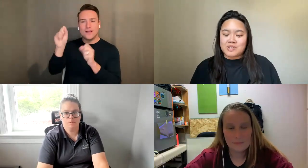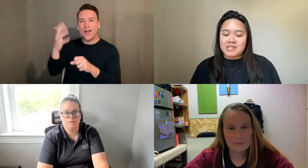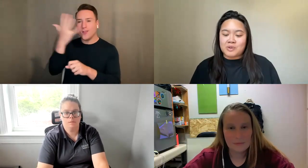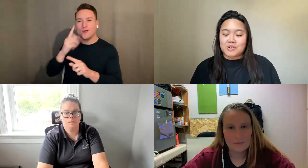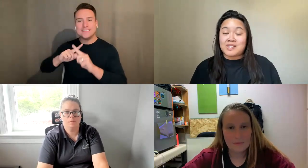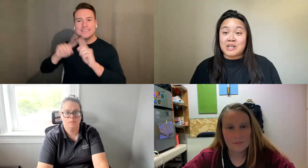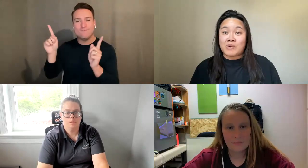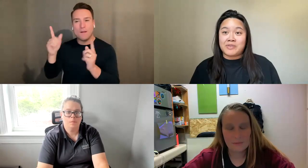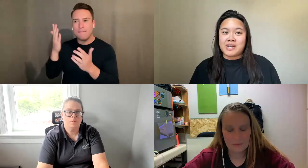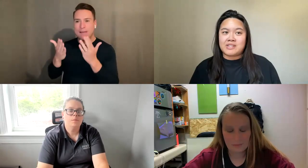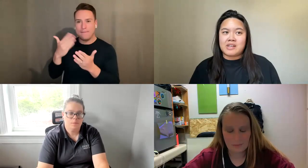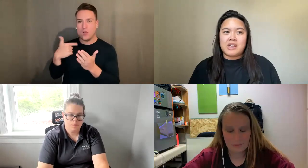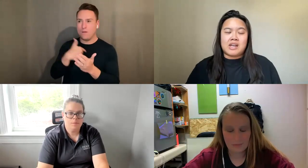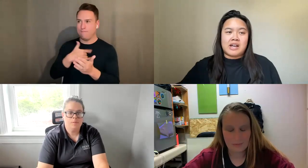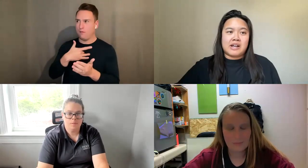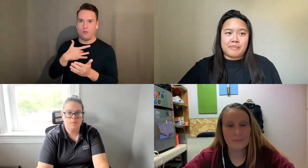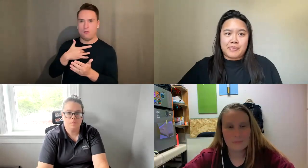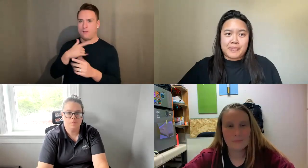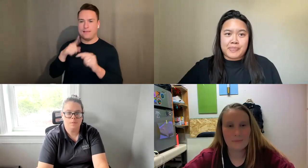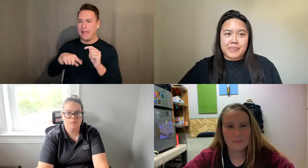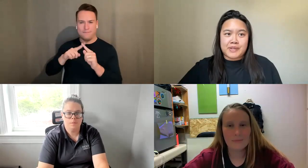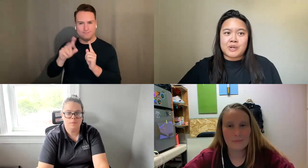don't see or see around us.